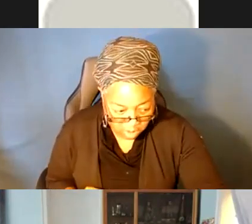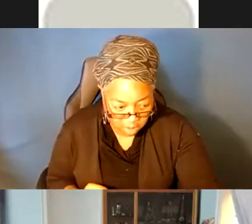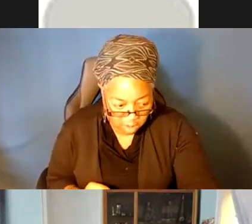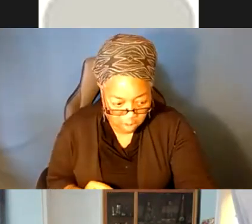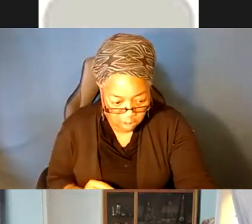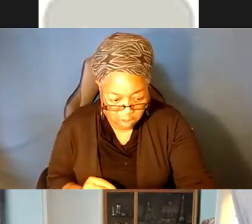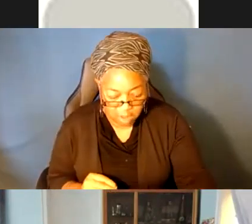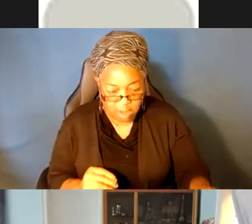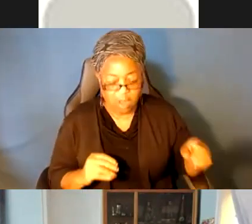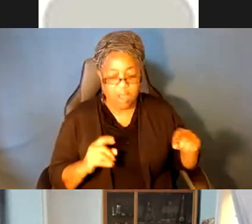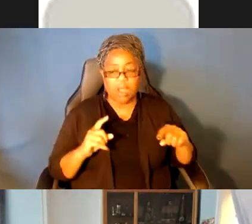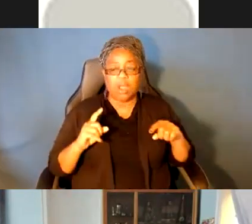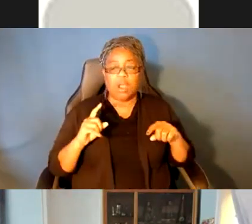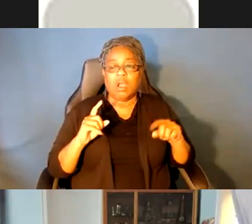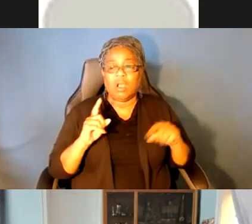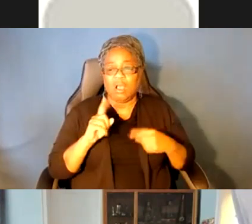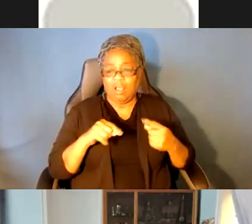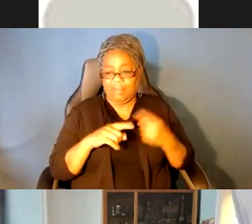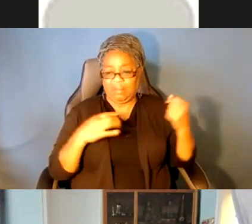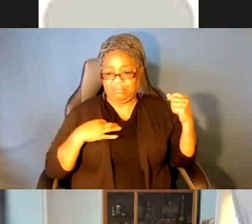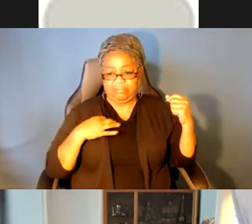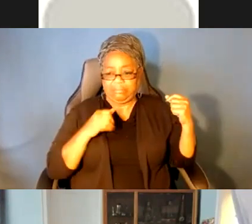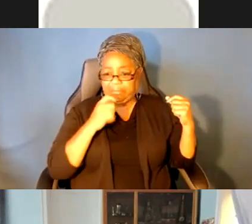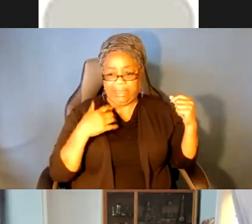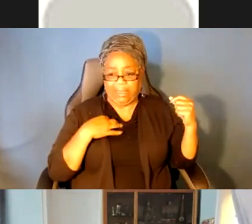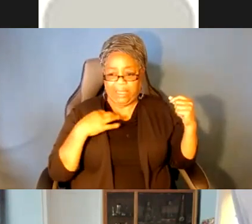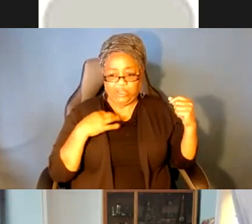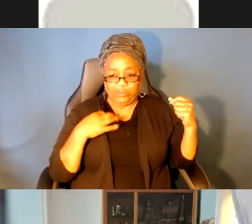and this red X brings us back to a more formal composition.